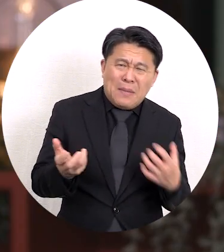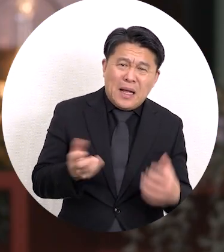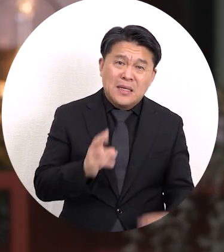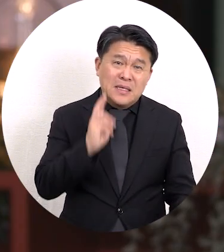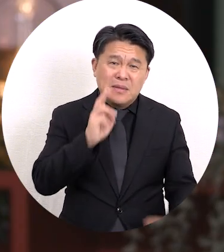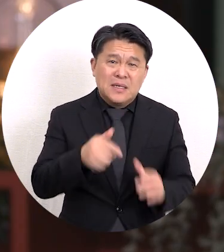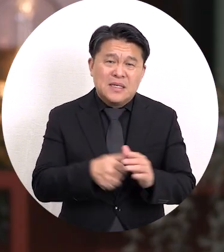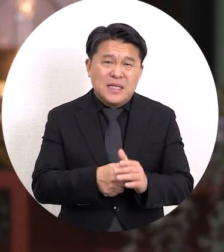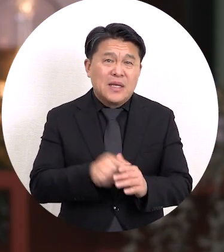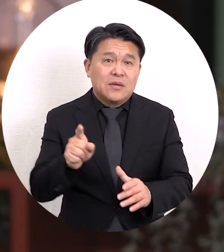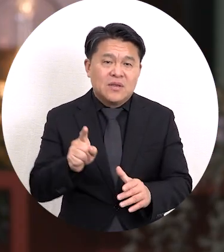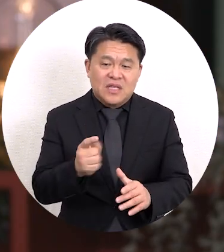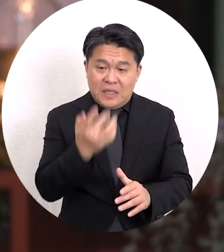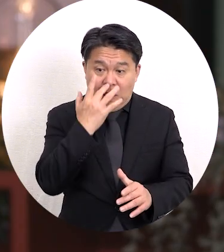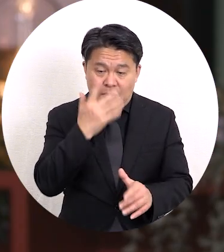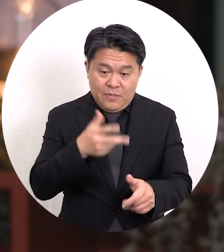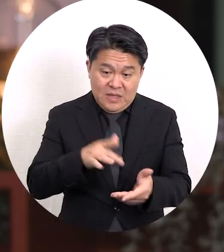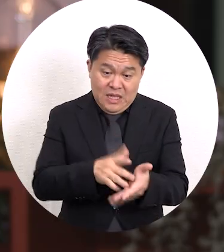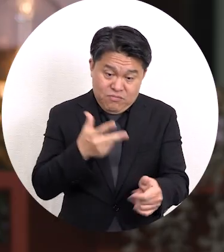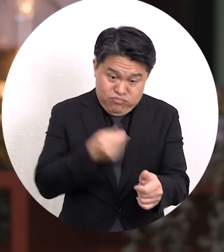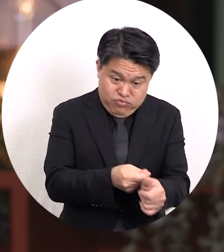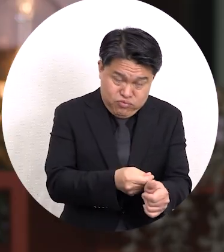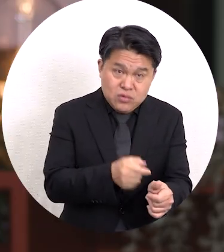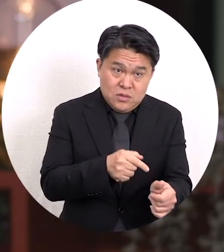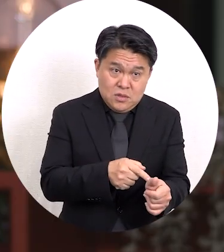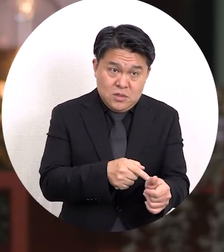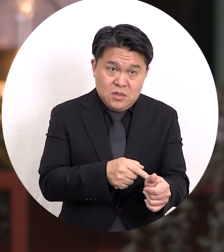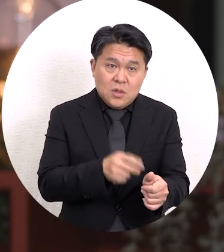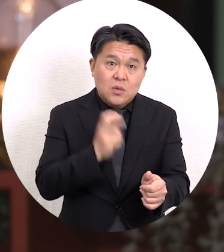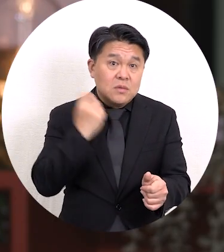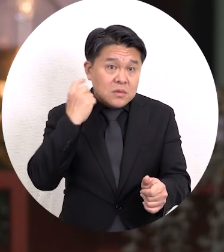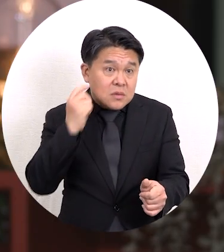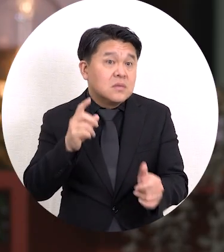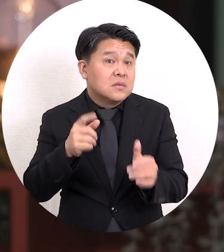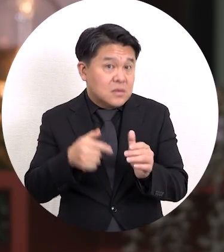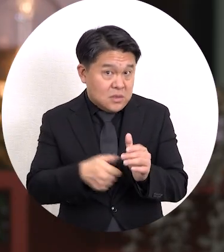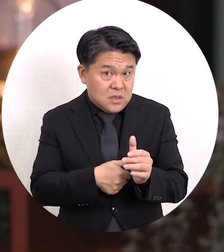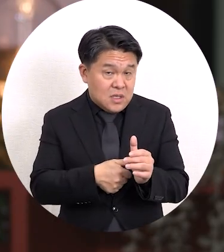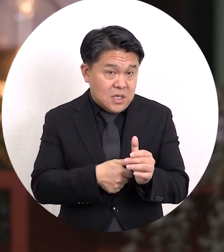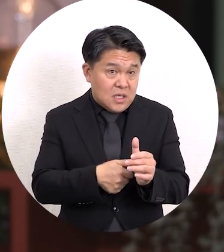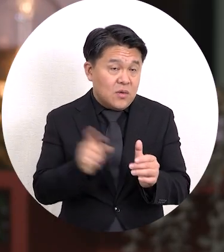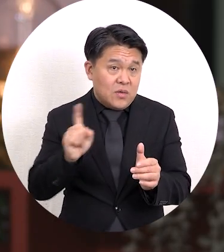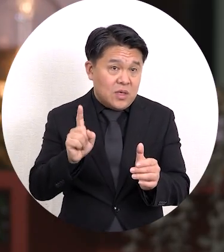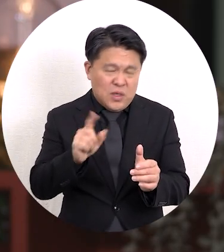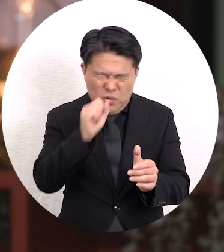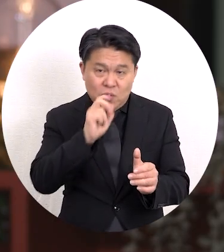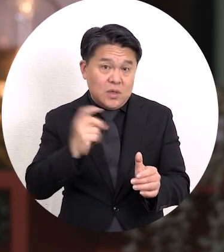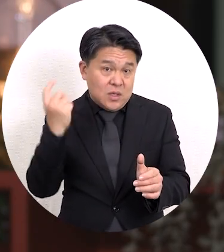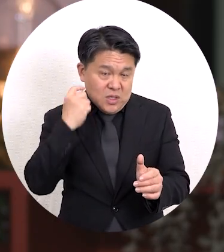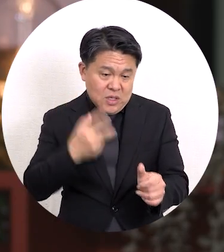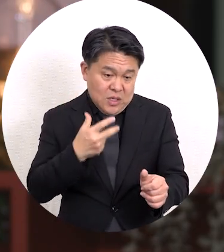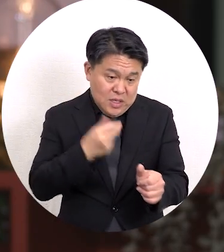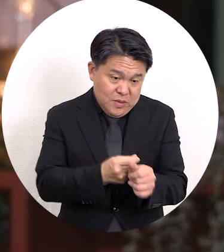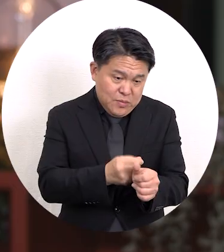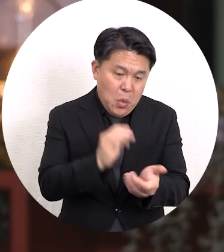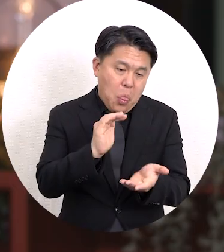they are often given morphine. However, there have been studies showing that when a person listens to good music, the amount of morphine required